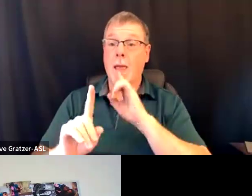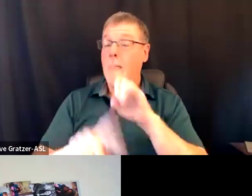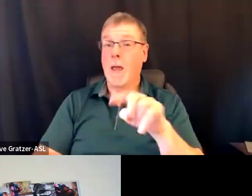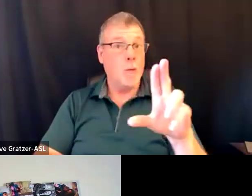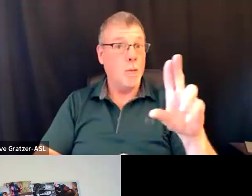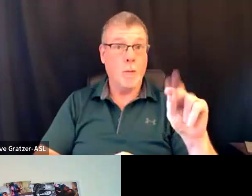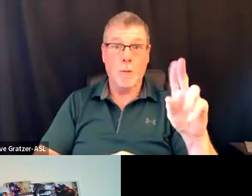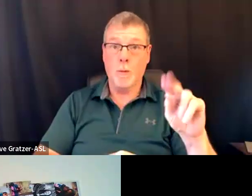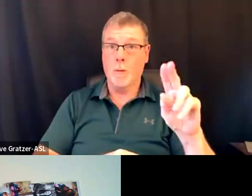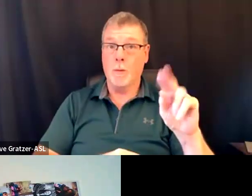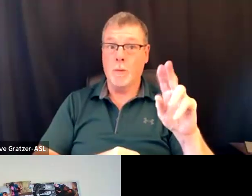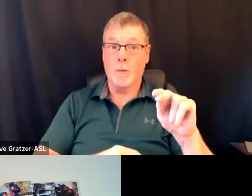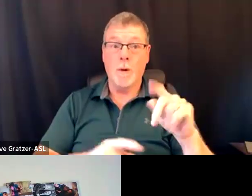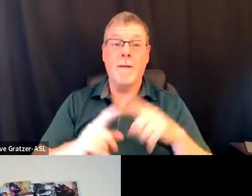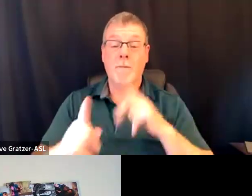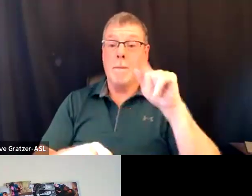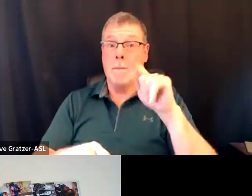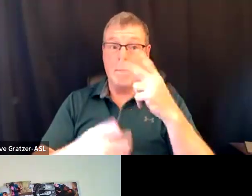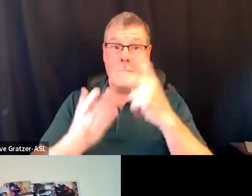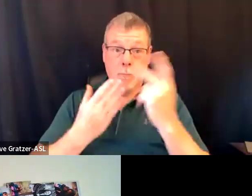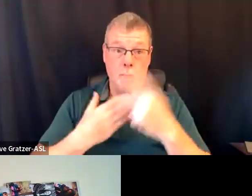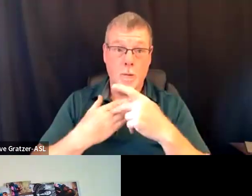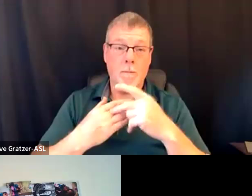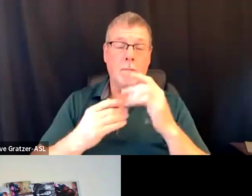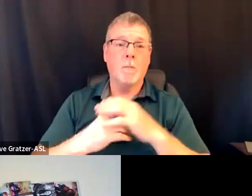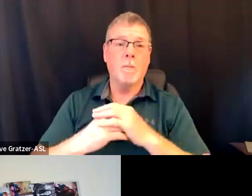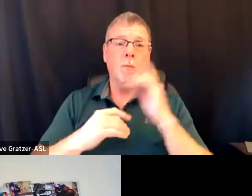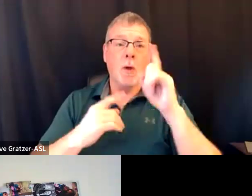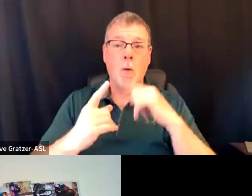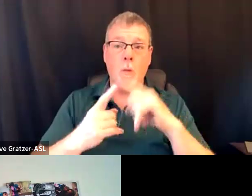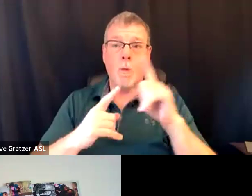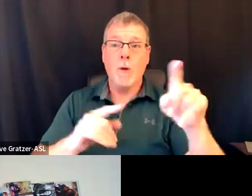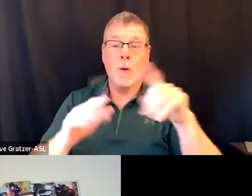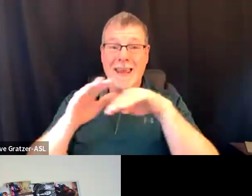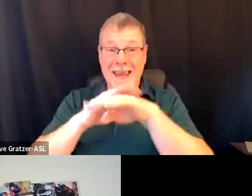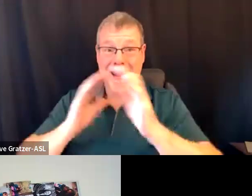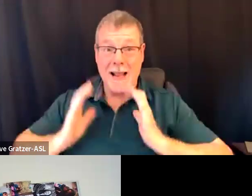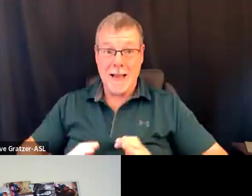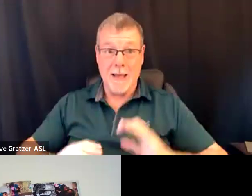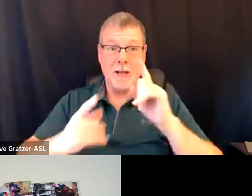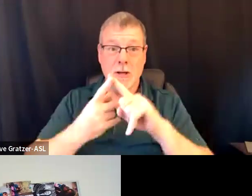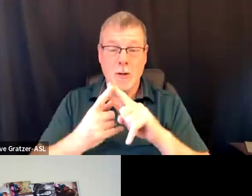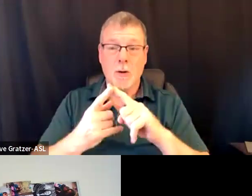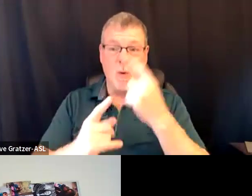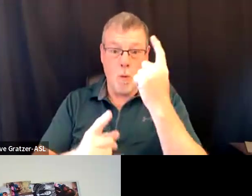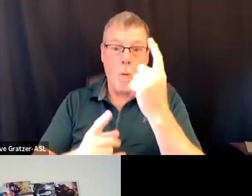The guidance from the PATH program is that once you enter a client into one of those two project components,